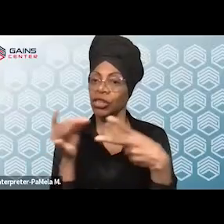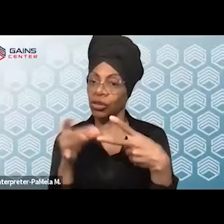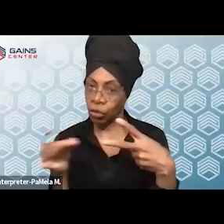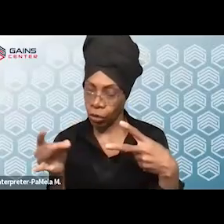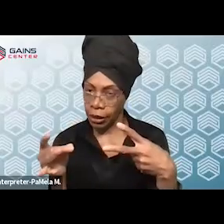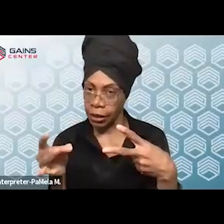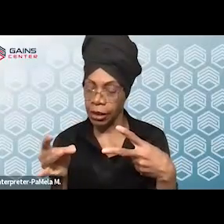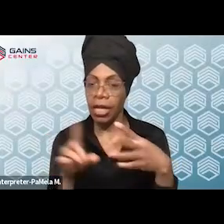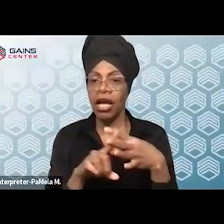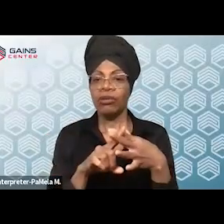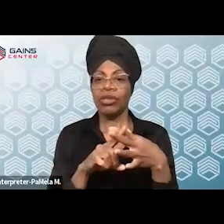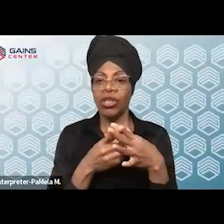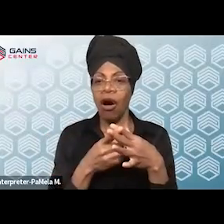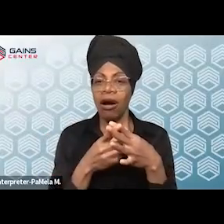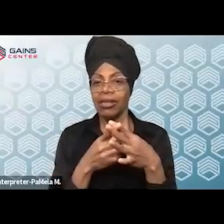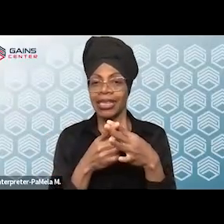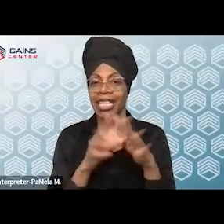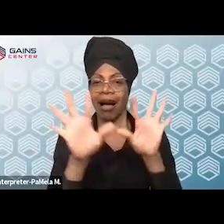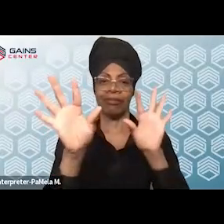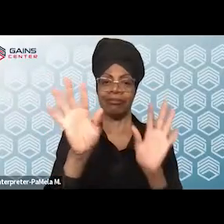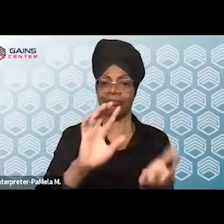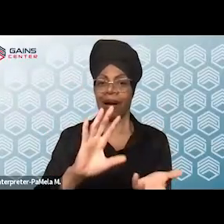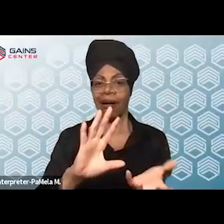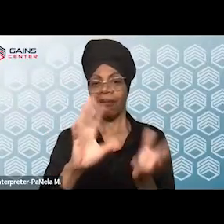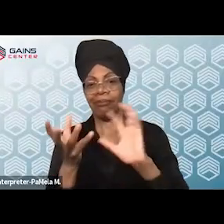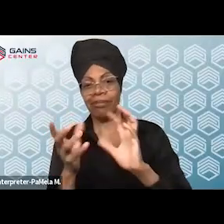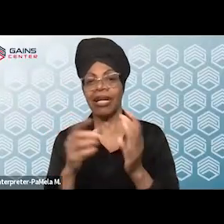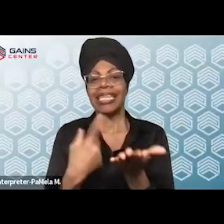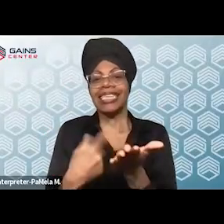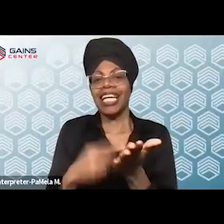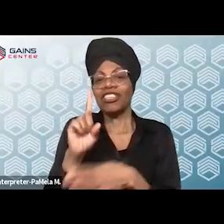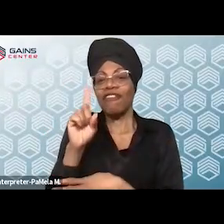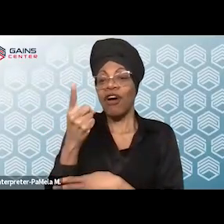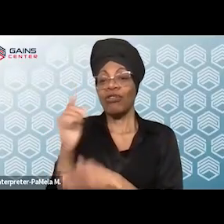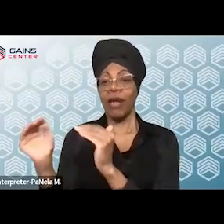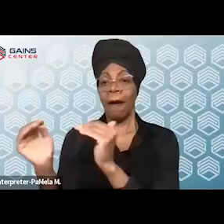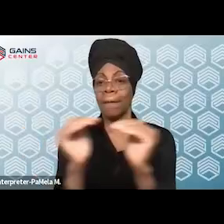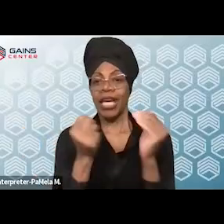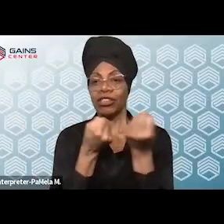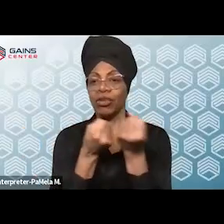I'm gonna start a little bit out of order. I wanna talk about peer support and how critical it is.